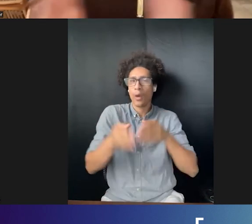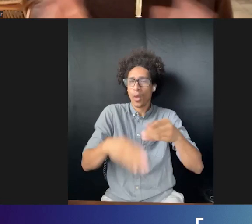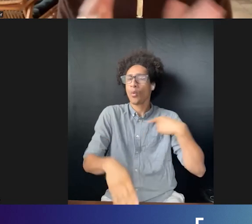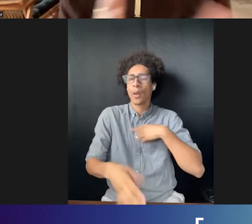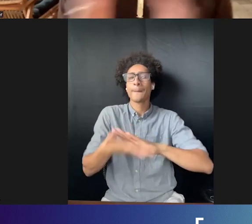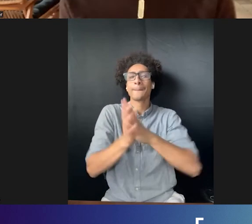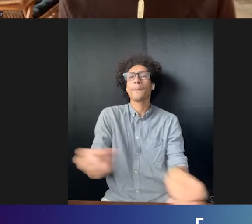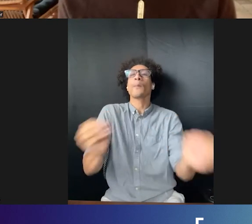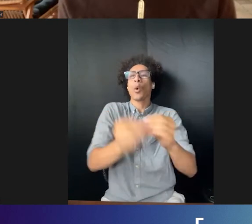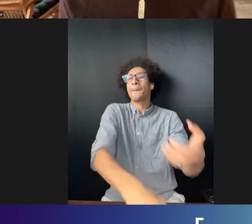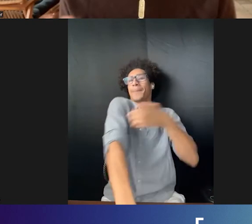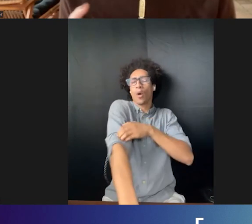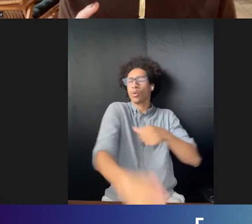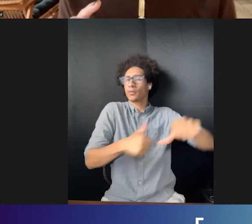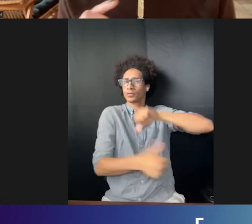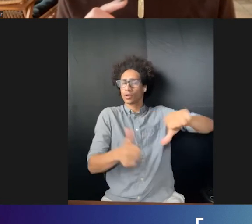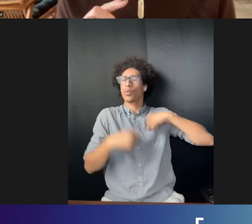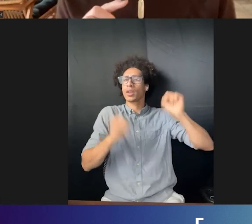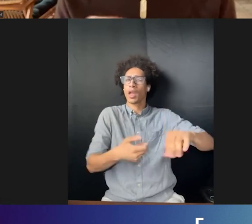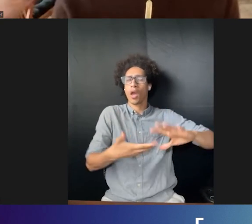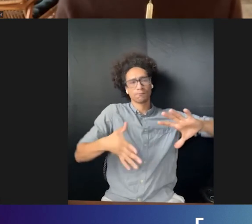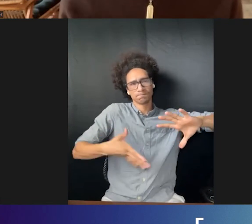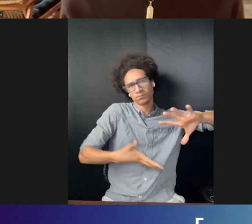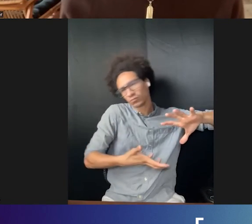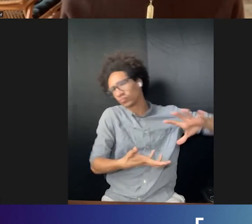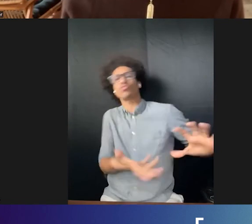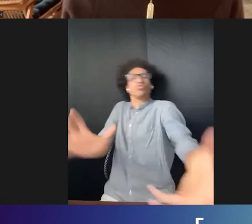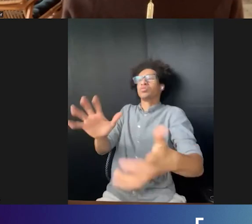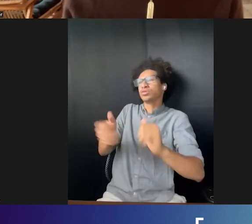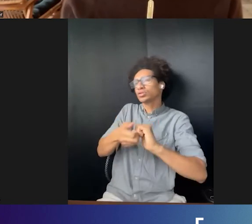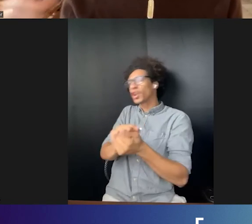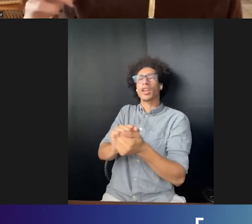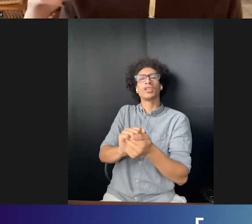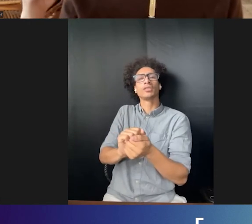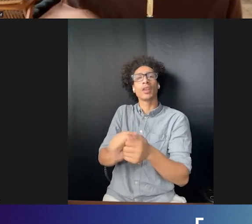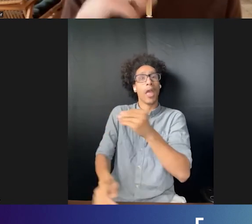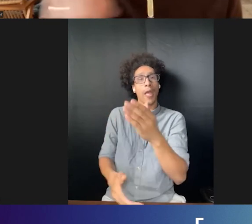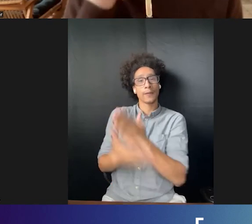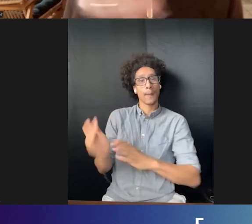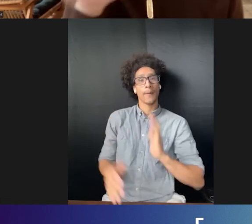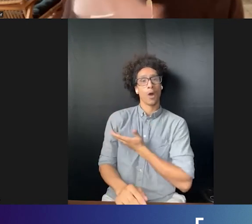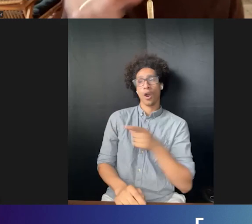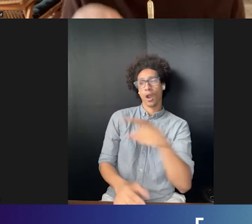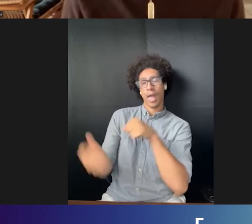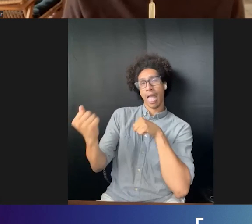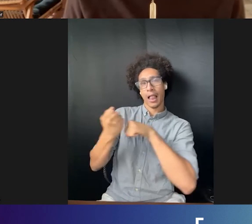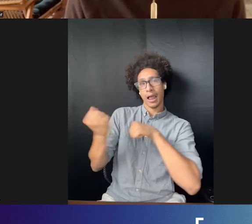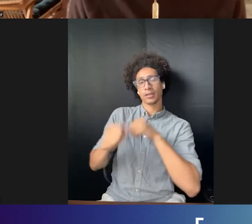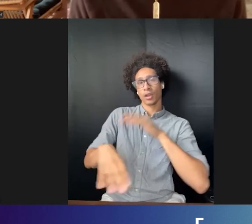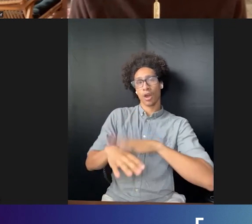you know, push for that change or even for some of our allies on the distribution side to identify where those holes are that need to be filled.